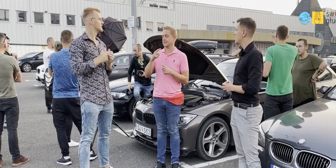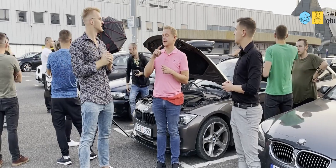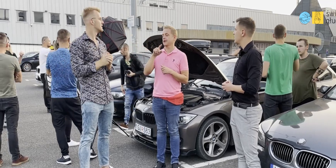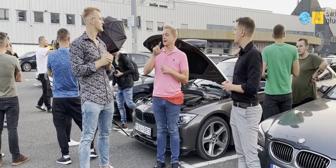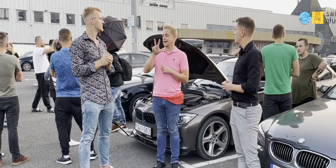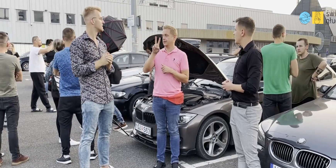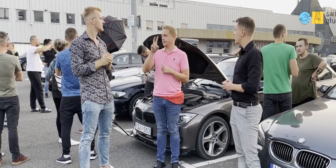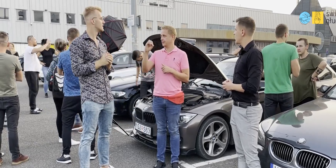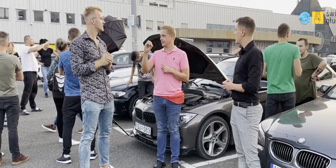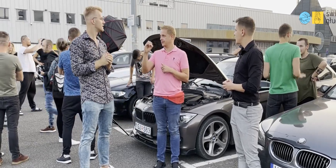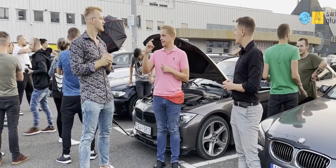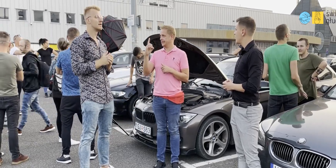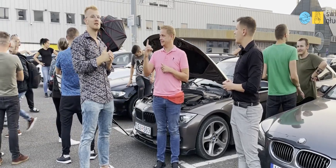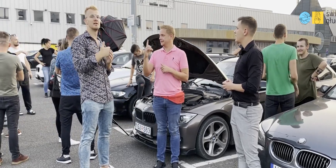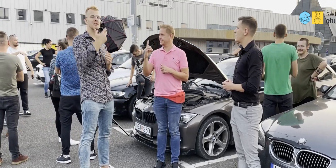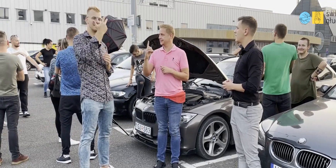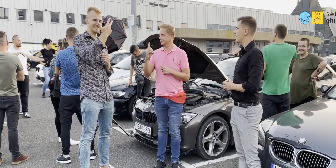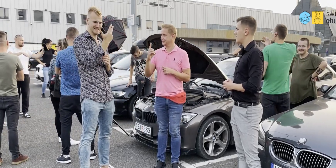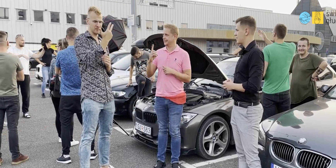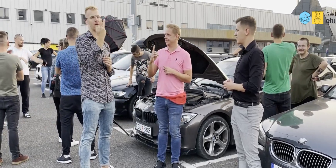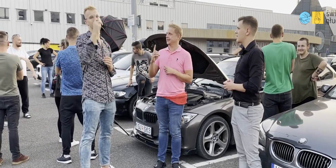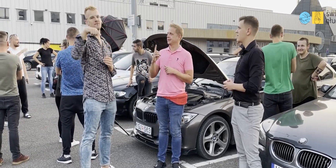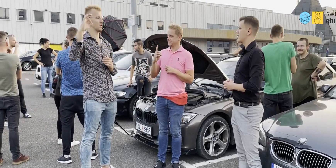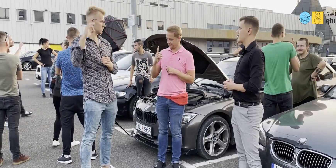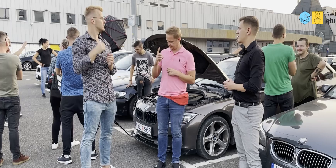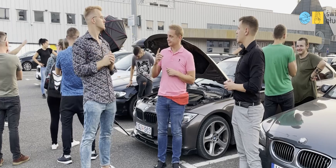the designation is 320,